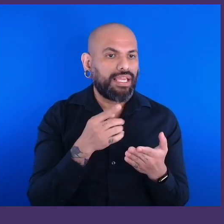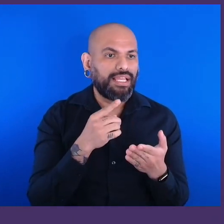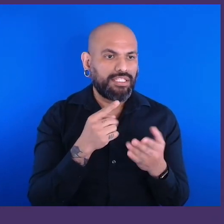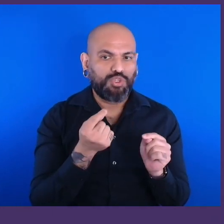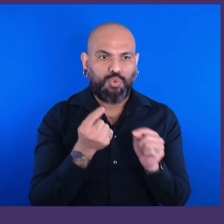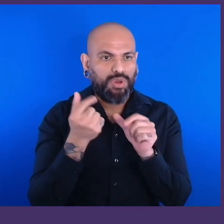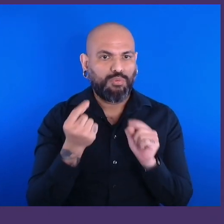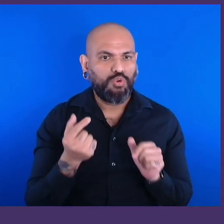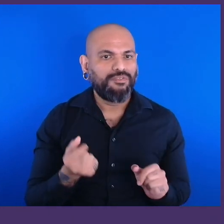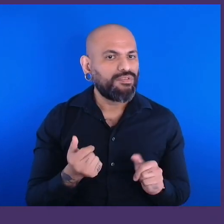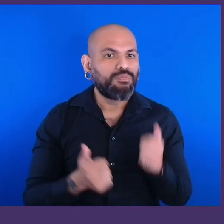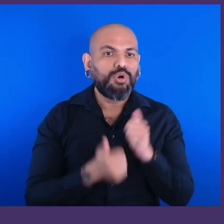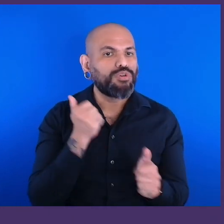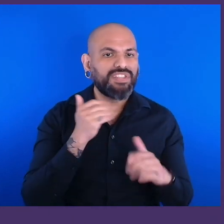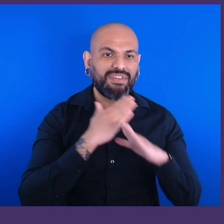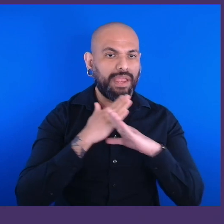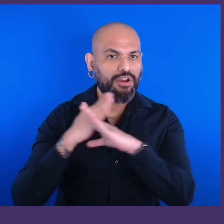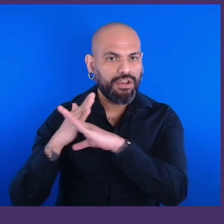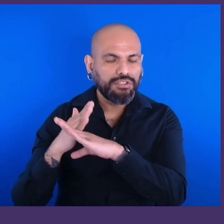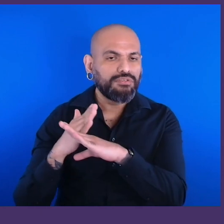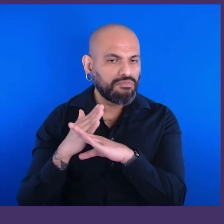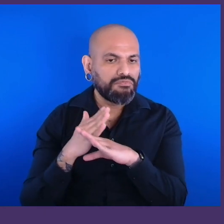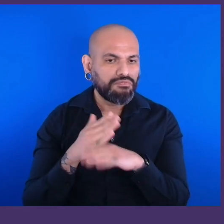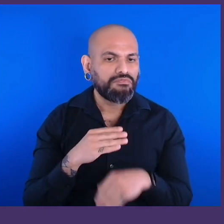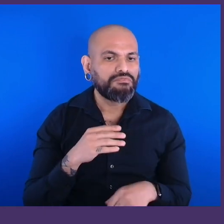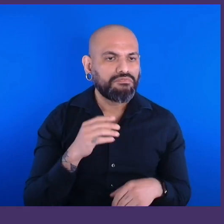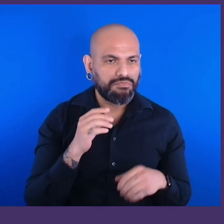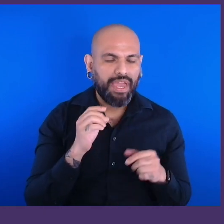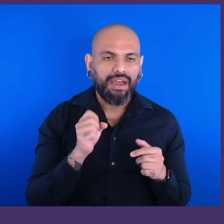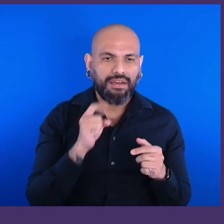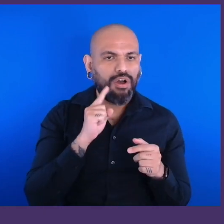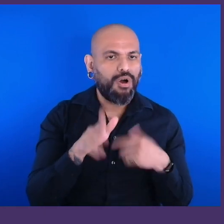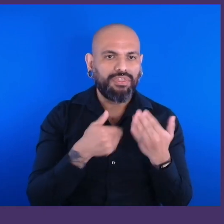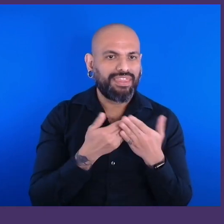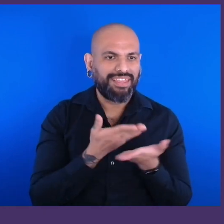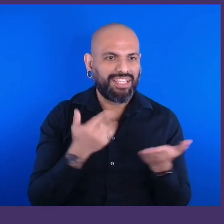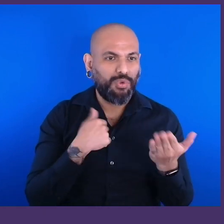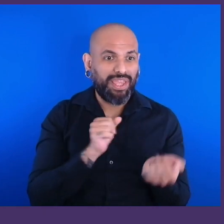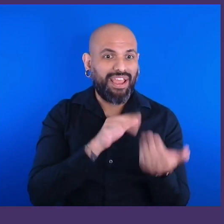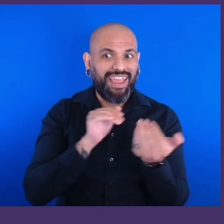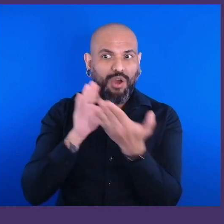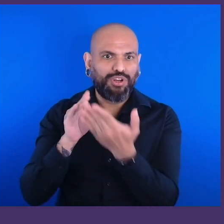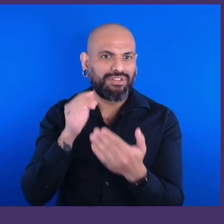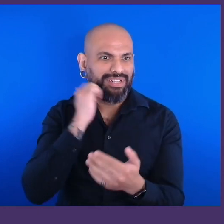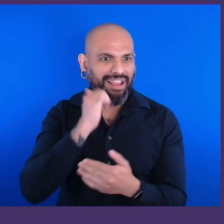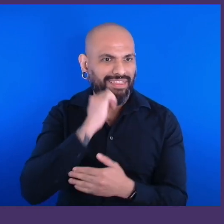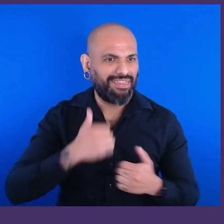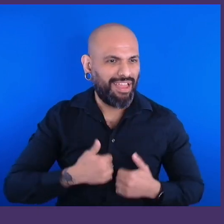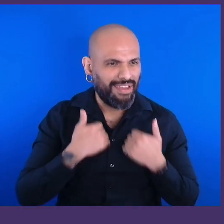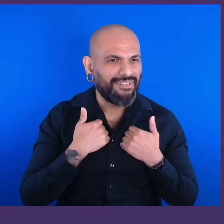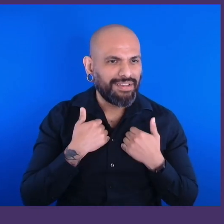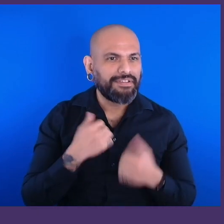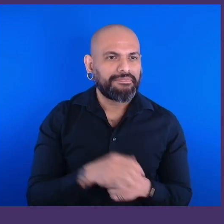that we encounter in our daily life. And AI gives a lot of examples. Even text-to-speech technologies,